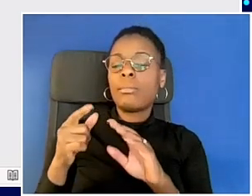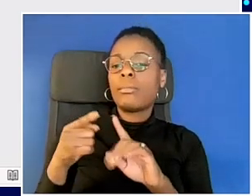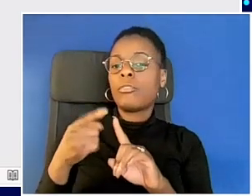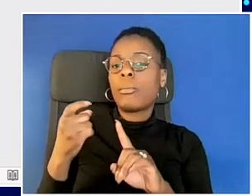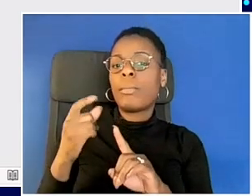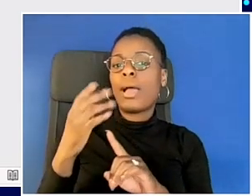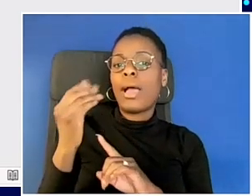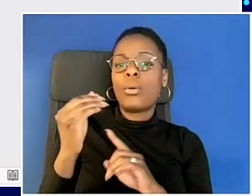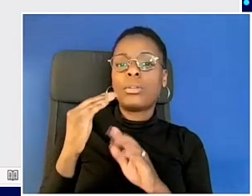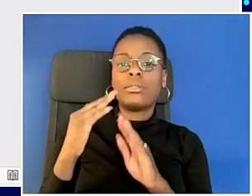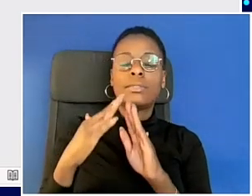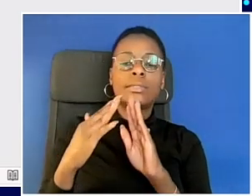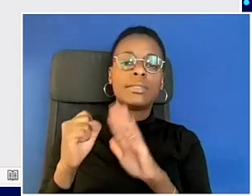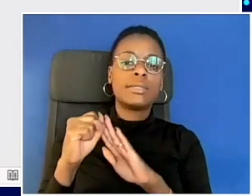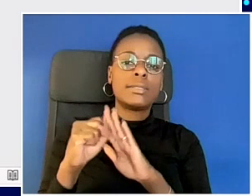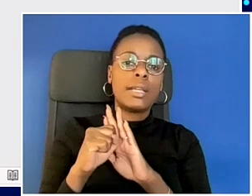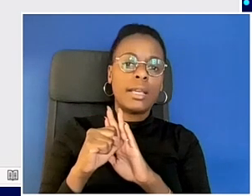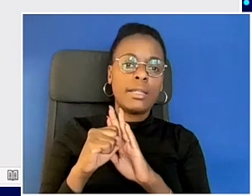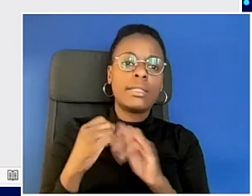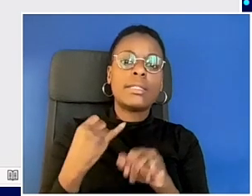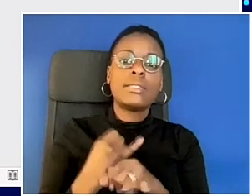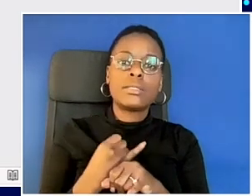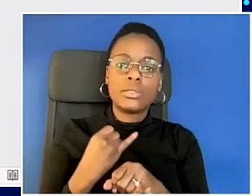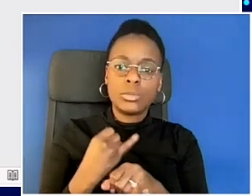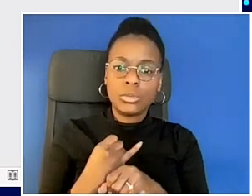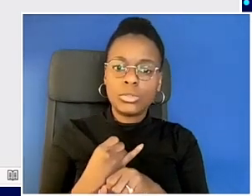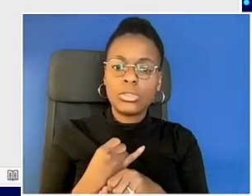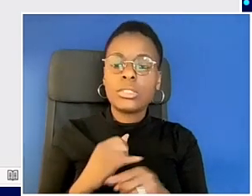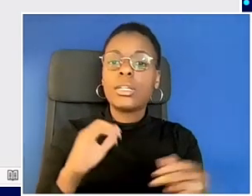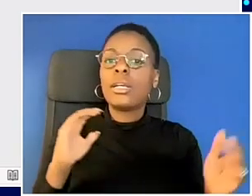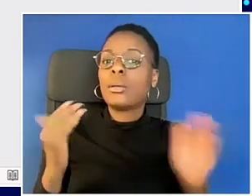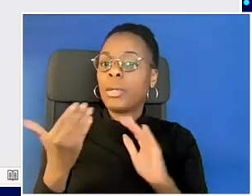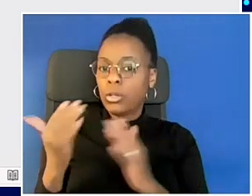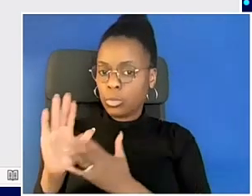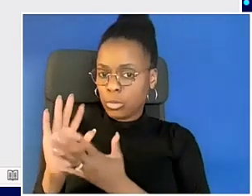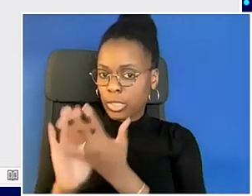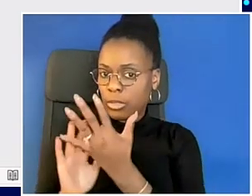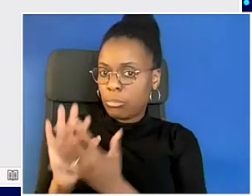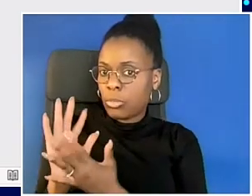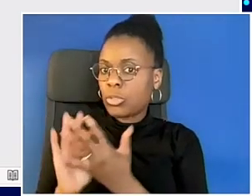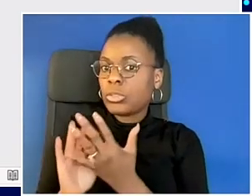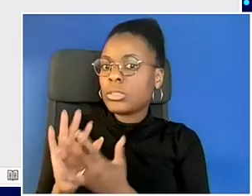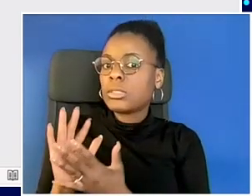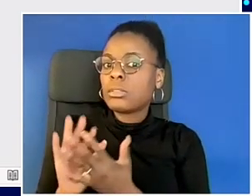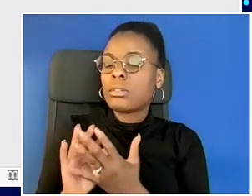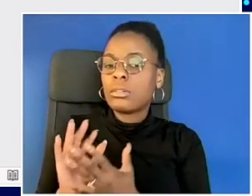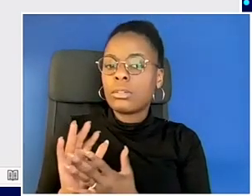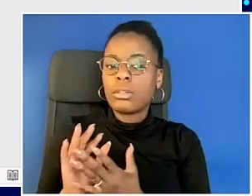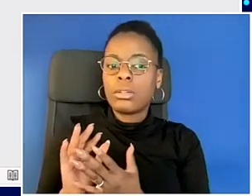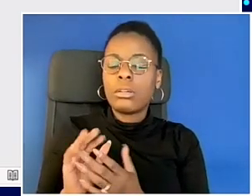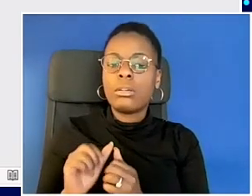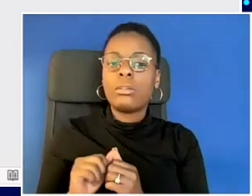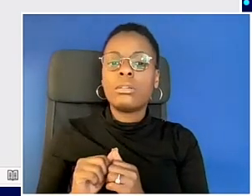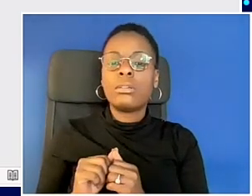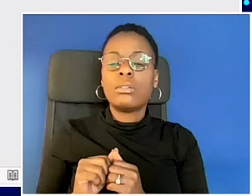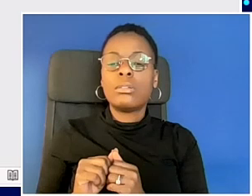who's attending in person, the safer option arguably, gets greater protection is just inherently intellectually